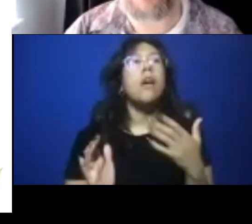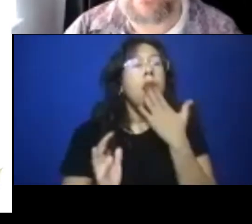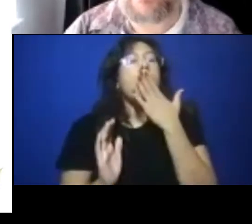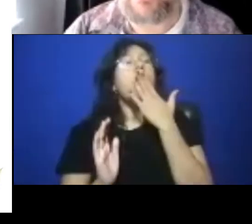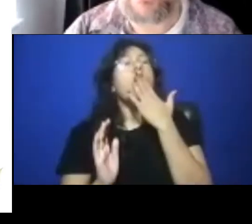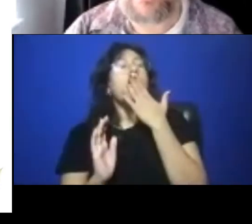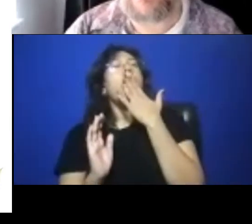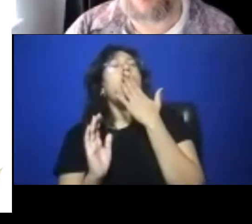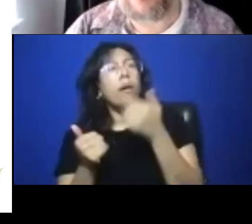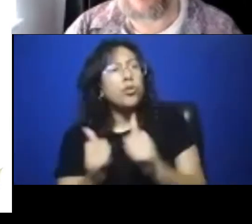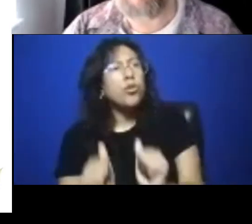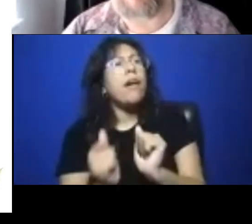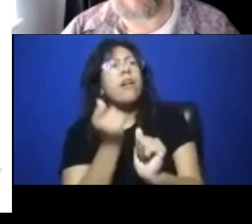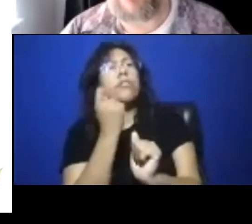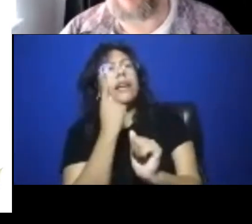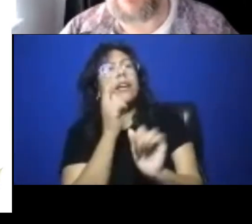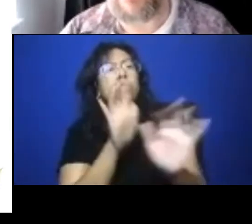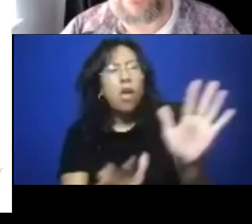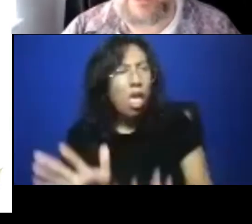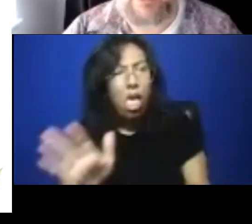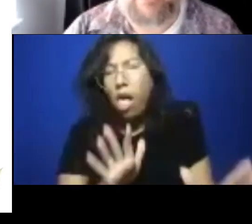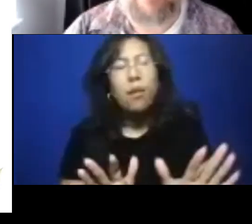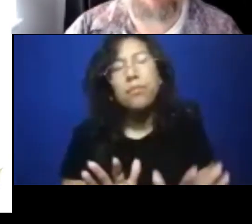I'm trying to understand you, but not really understanding.